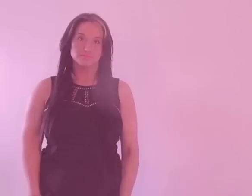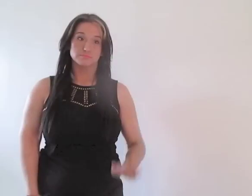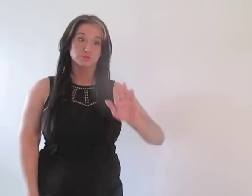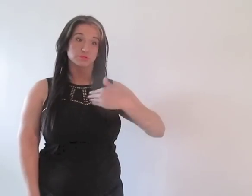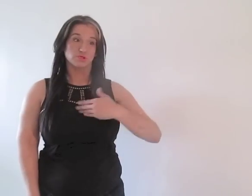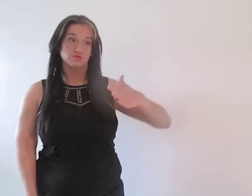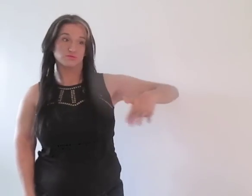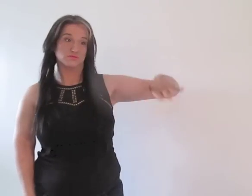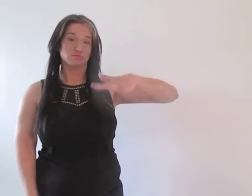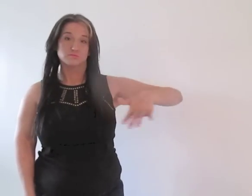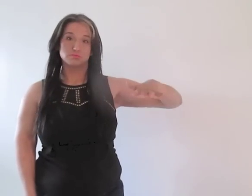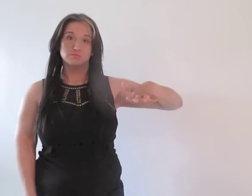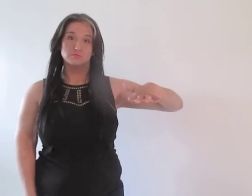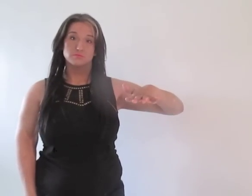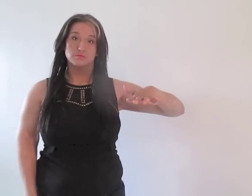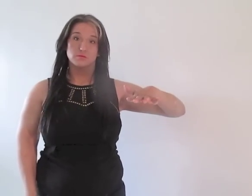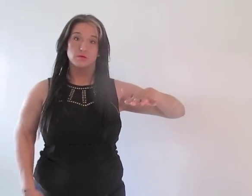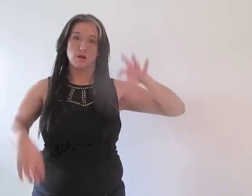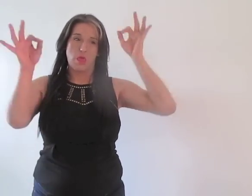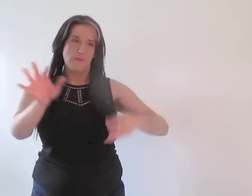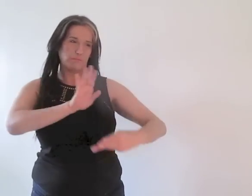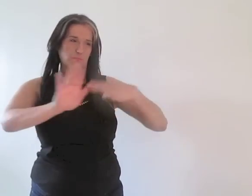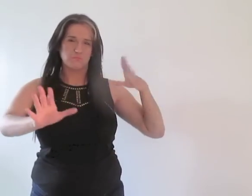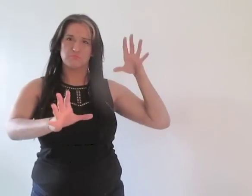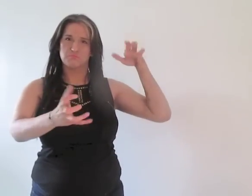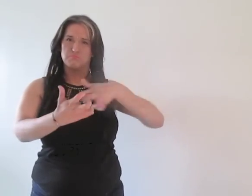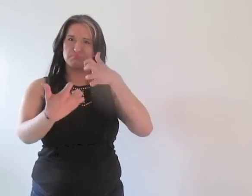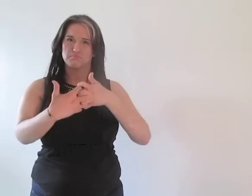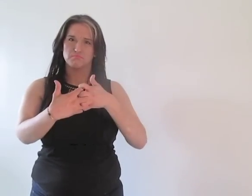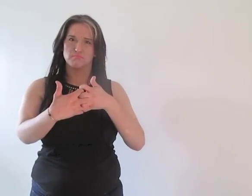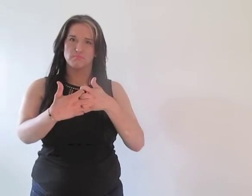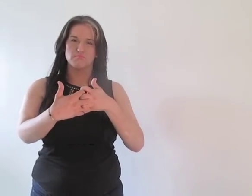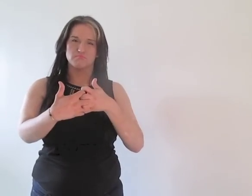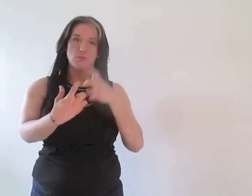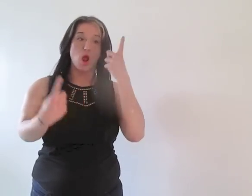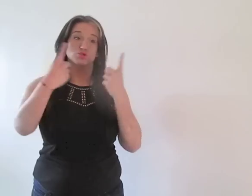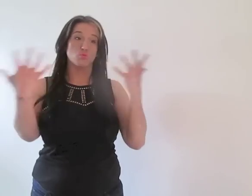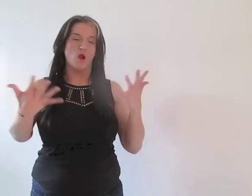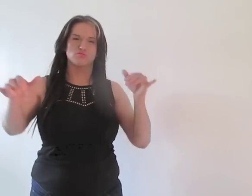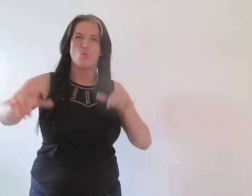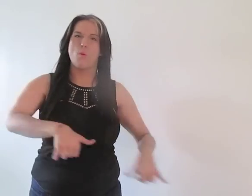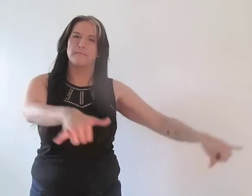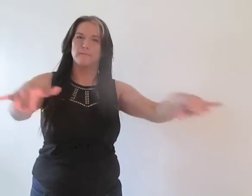Cisgender people who identify with the gender they were assigned with at birth are considered the “norm.”